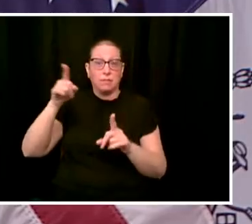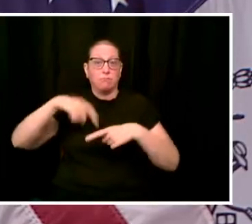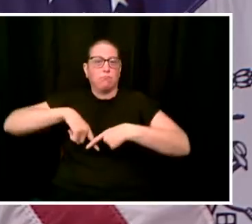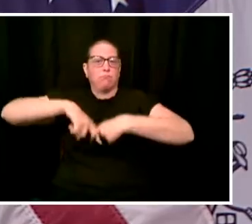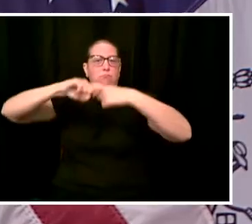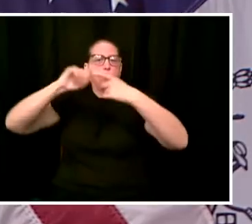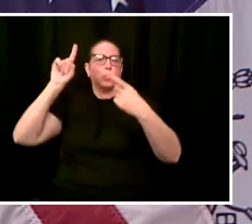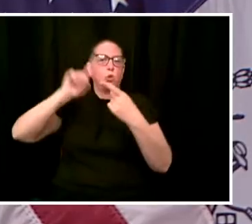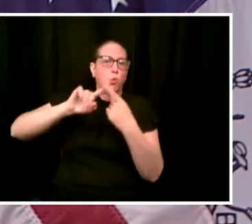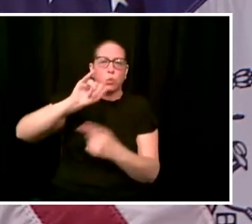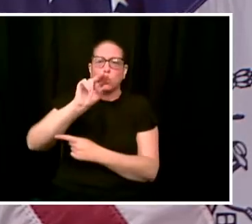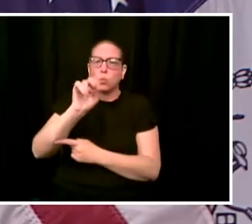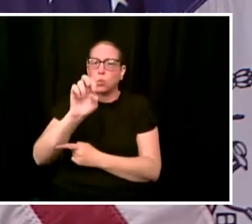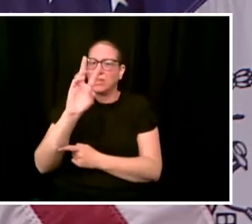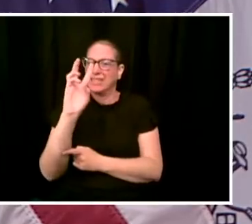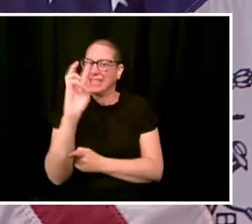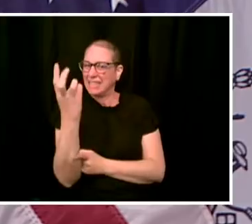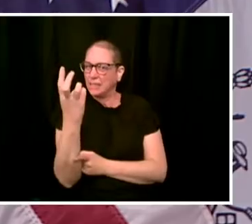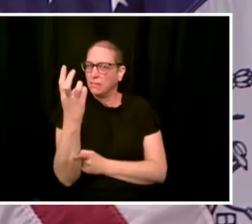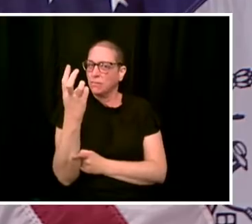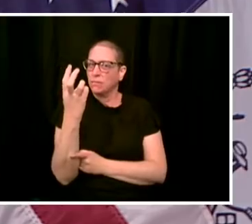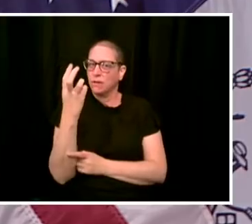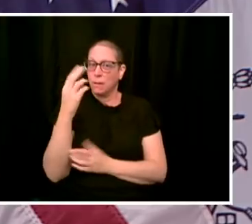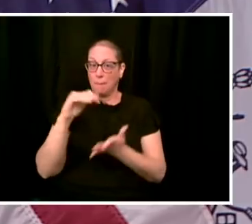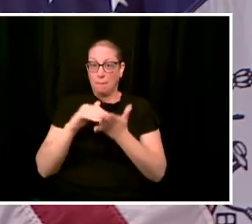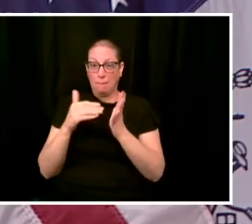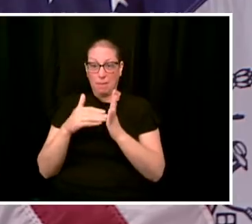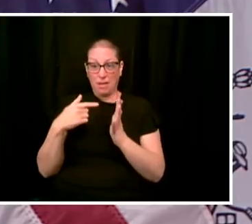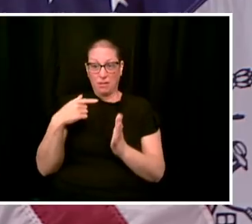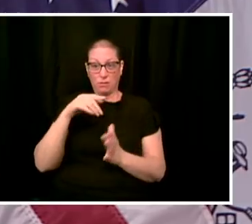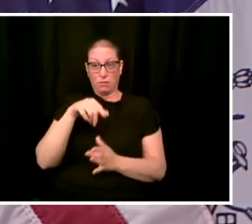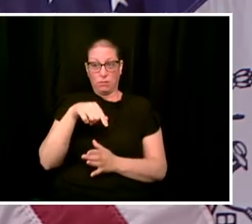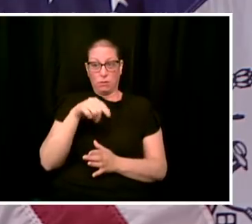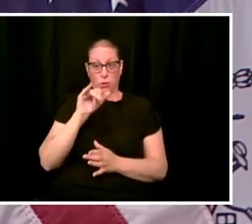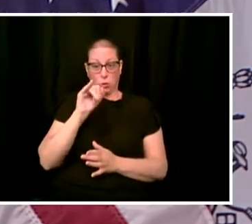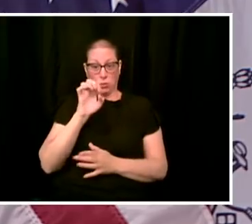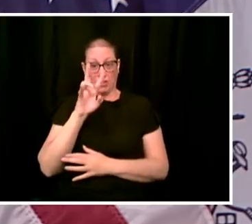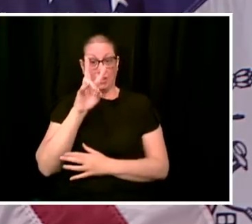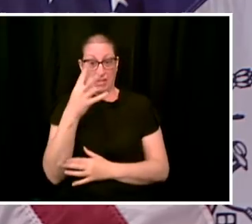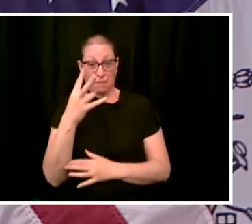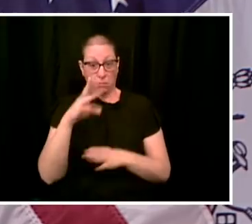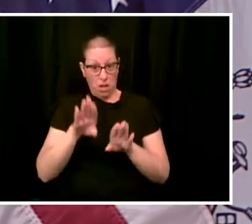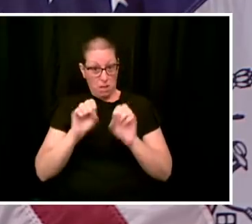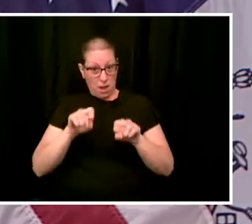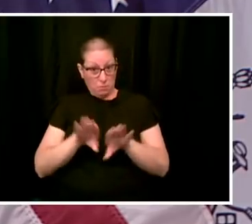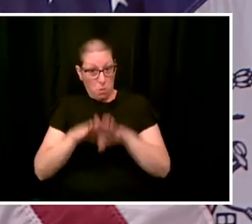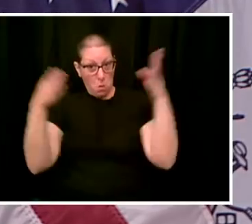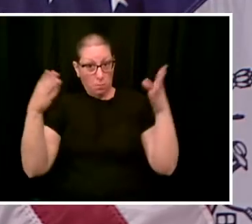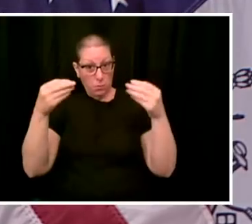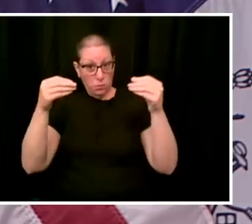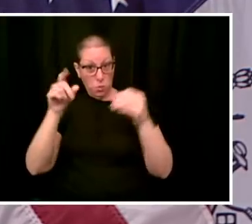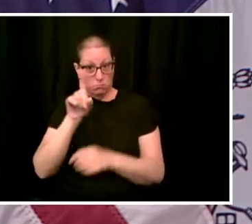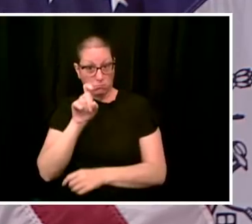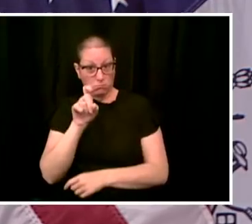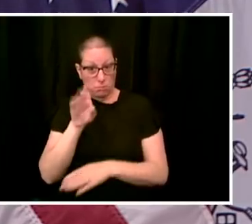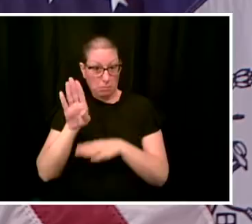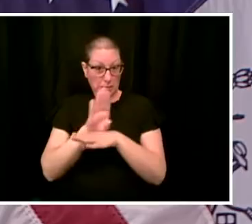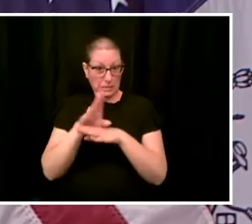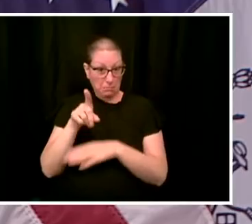BU 7th, BUT I WANTED TO KNOW WHA YTOUR UNDESRTADNING IS OF THE EART ACD NHA C